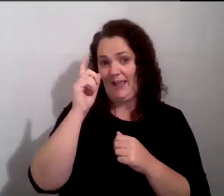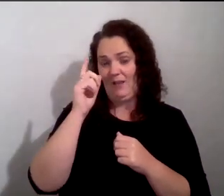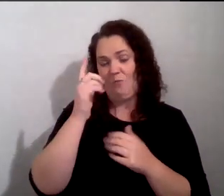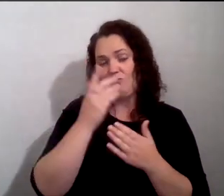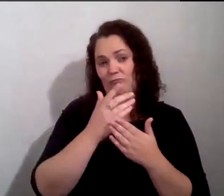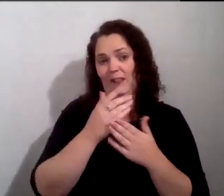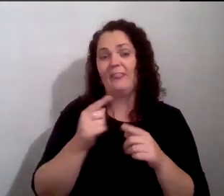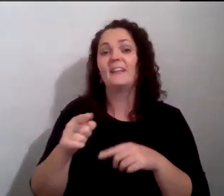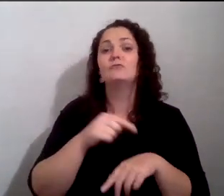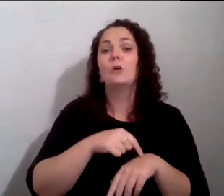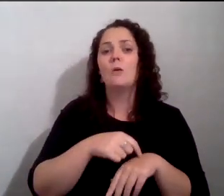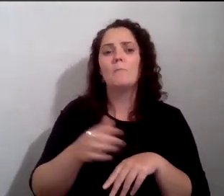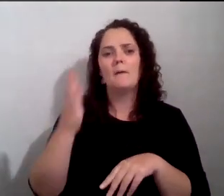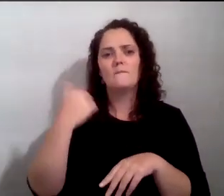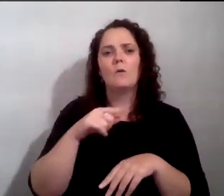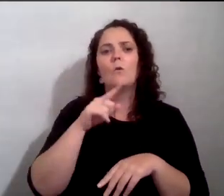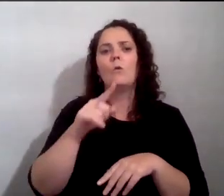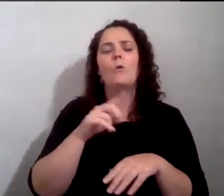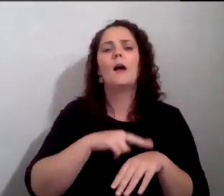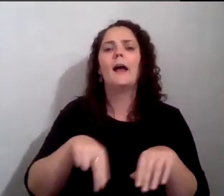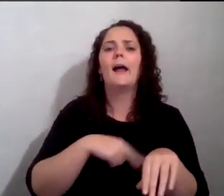art school in Australia at that time which is the National Gallery School